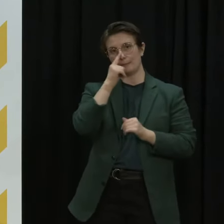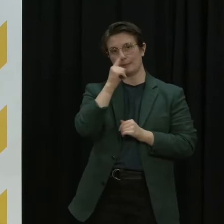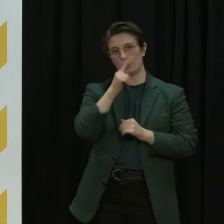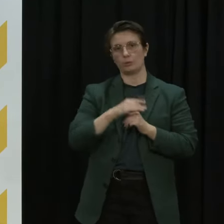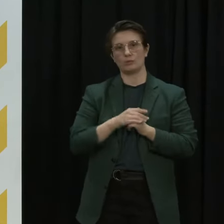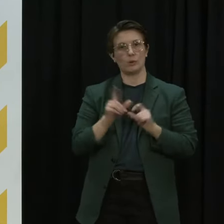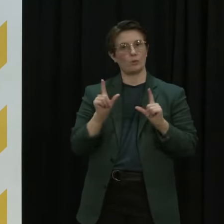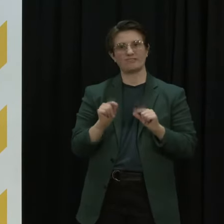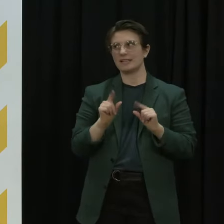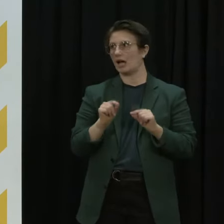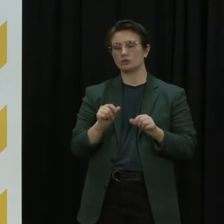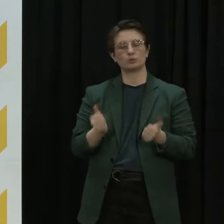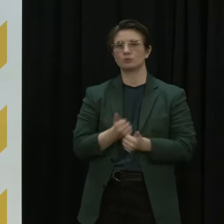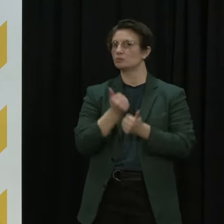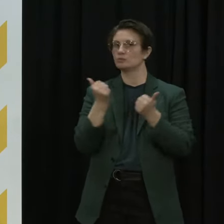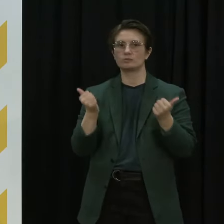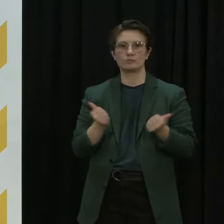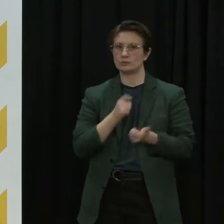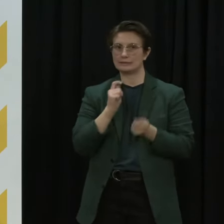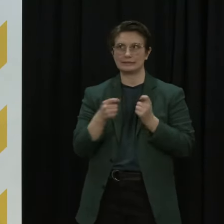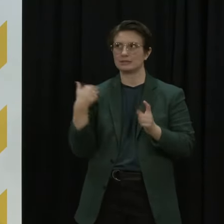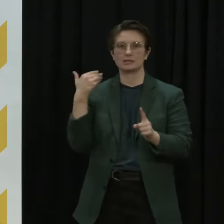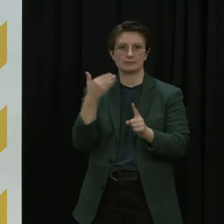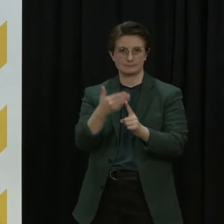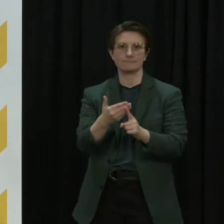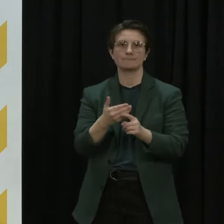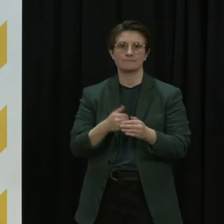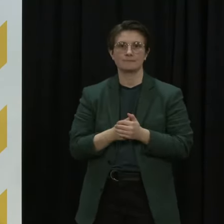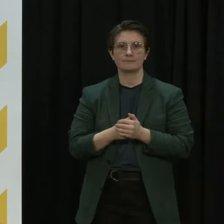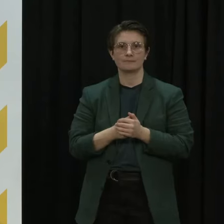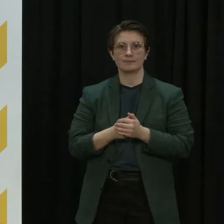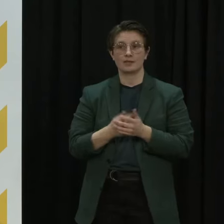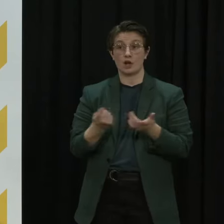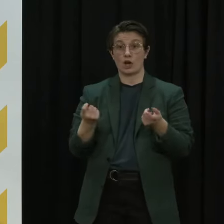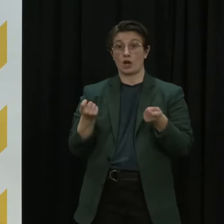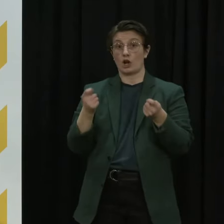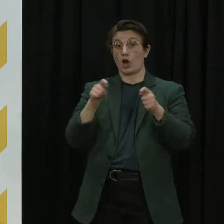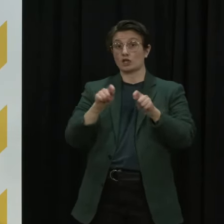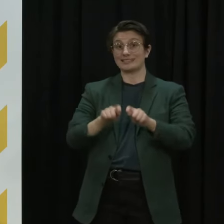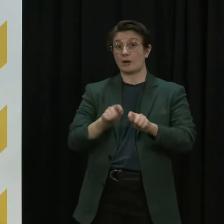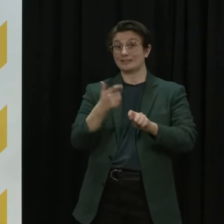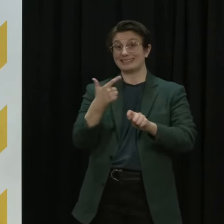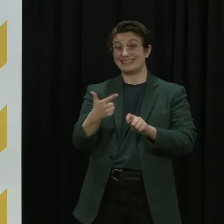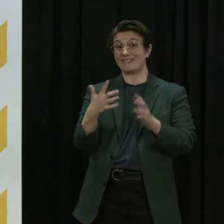As one part of the armour, safeguarding our freedoms, testing has been vital. A massive amount of testing has